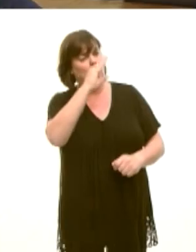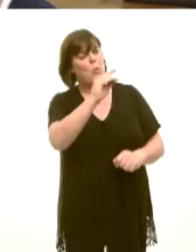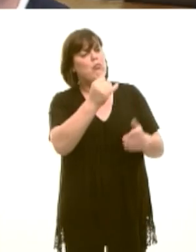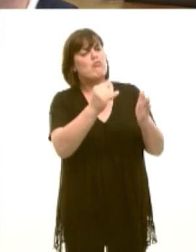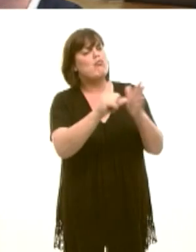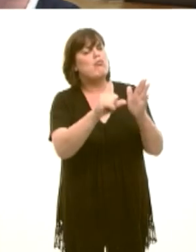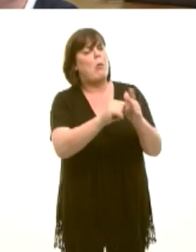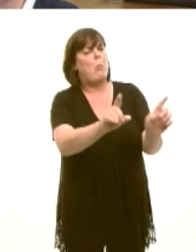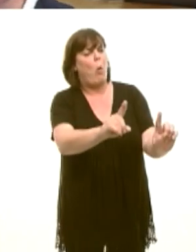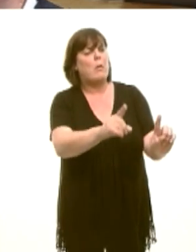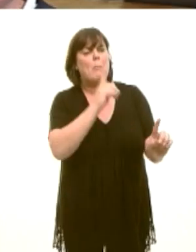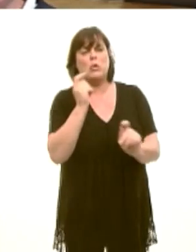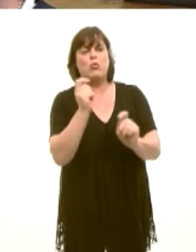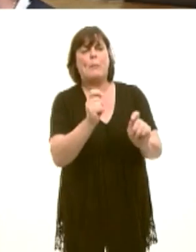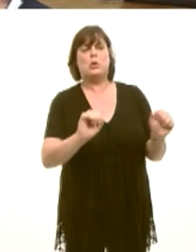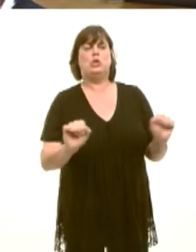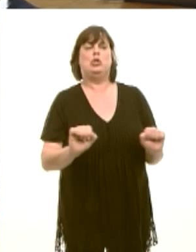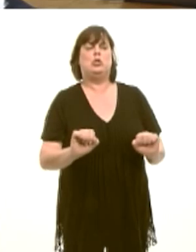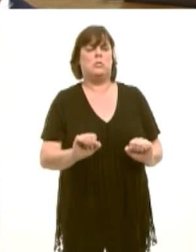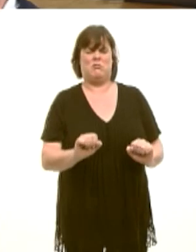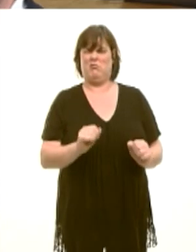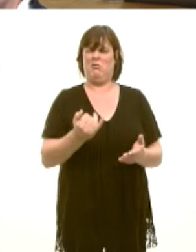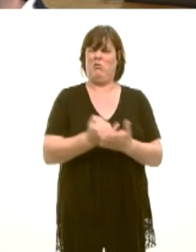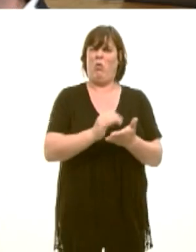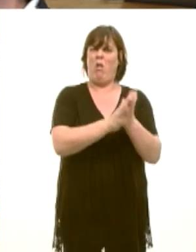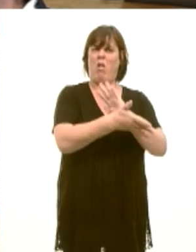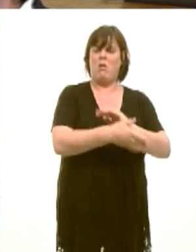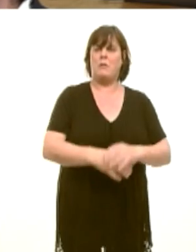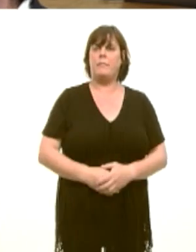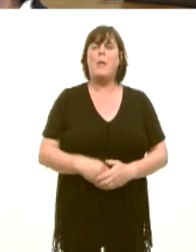you in timeí, is not good enough. [Interruption.] Y Llywydd / The Presiding Officer: Right.